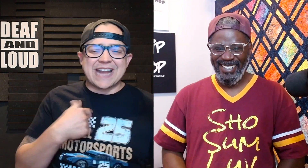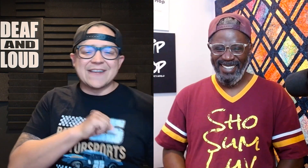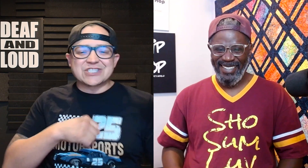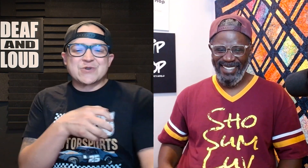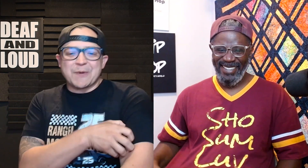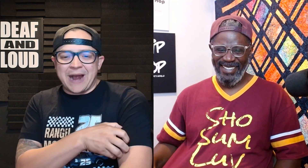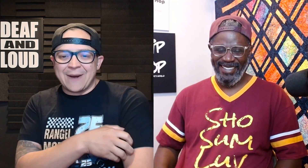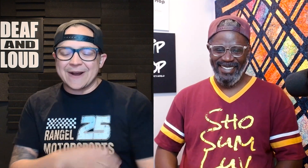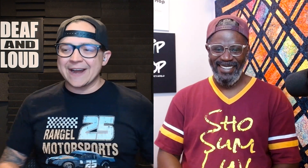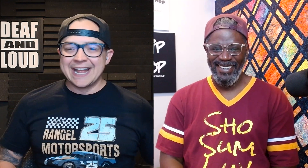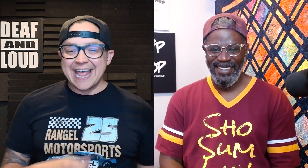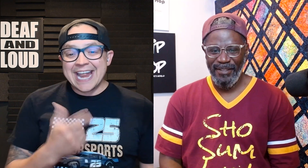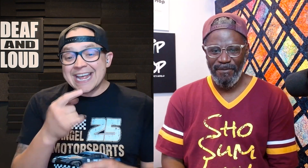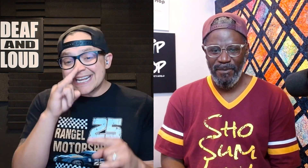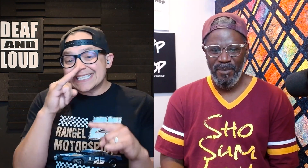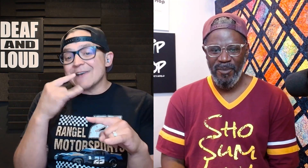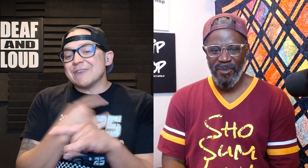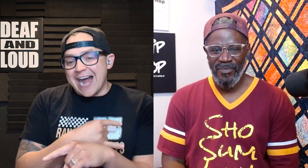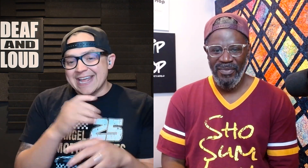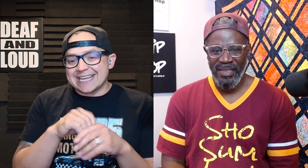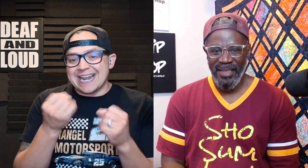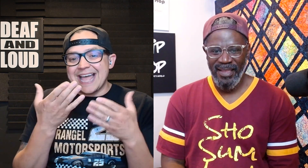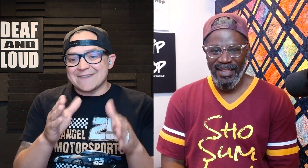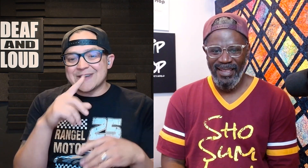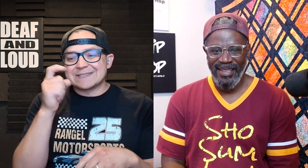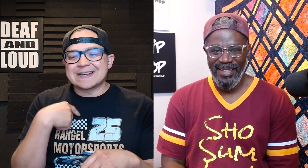I have a superpower. It's ironic in a lot of ways, because